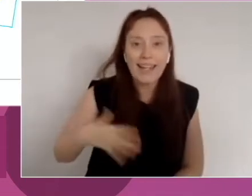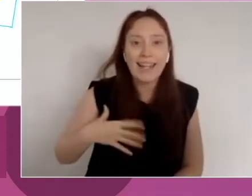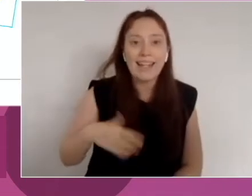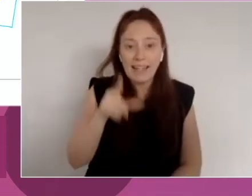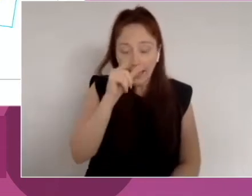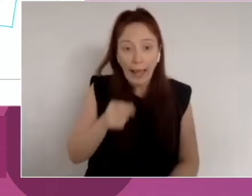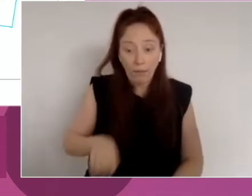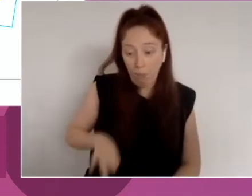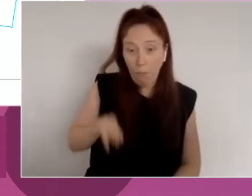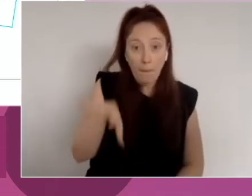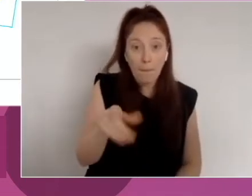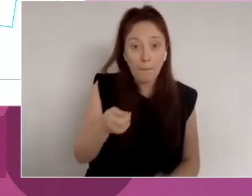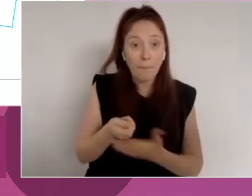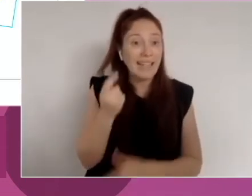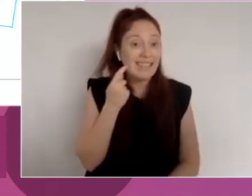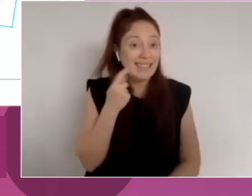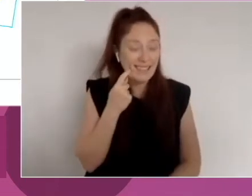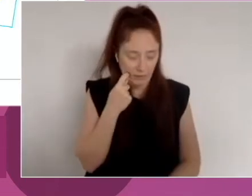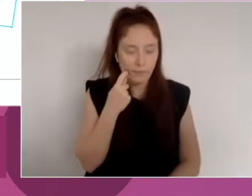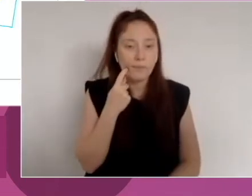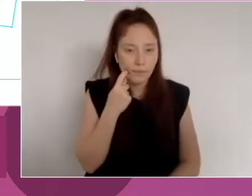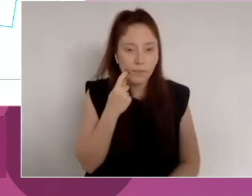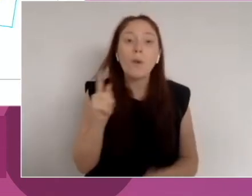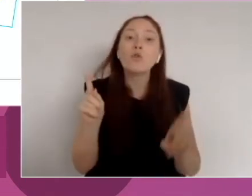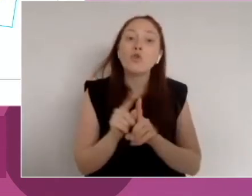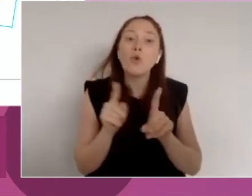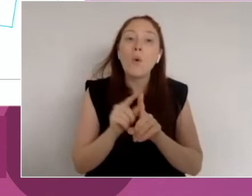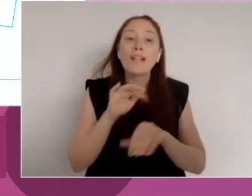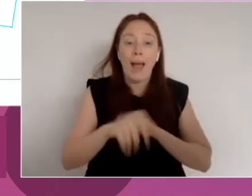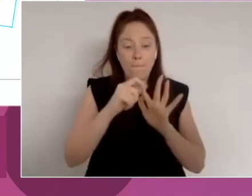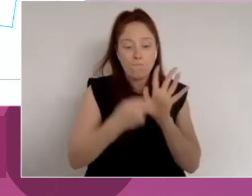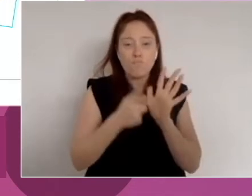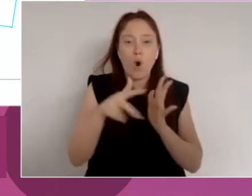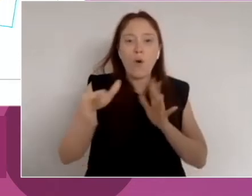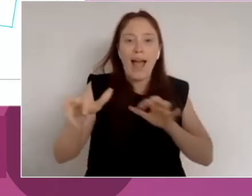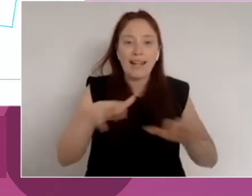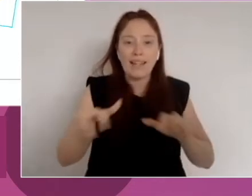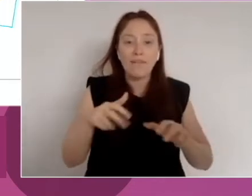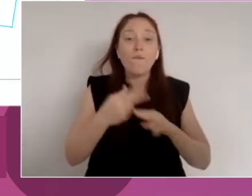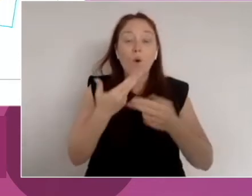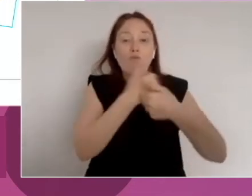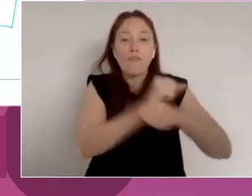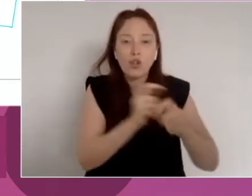But it talks about us having a proactive approach to prevention and early intervention and I think